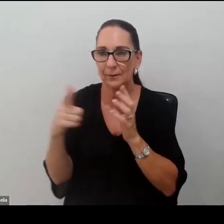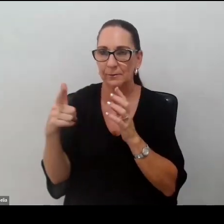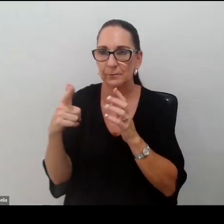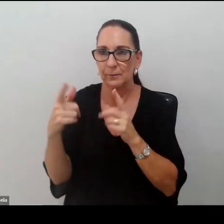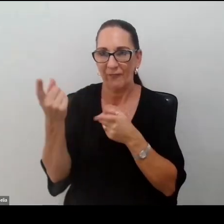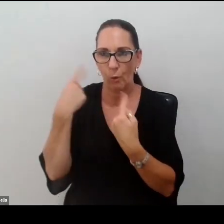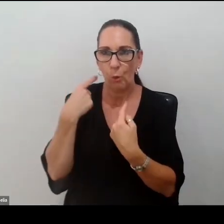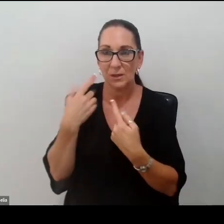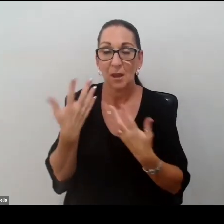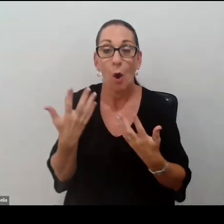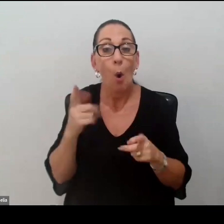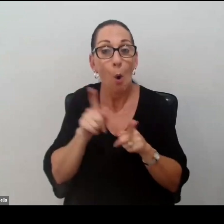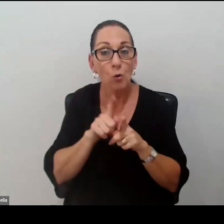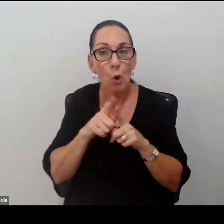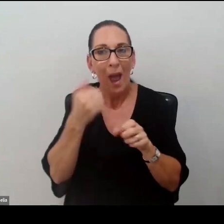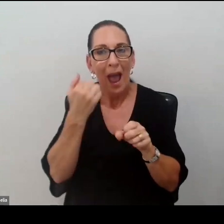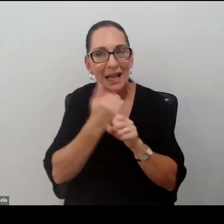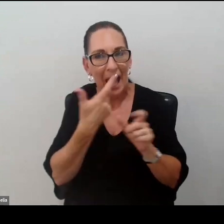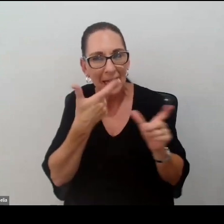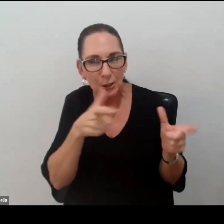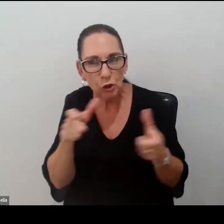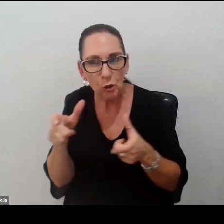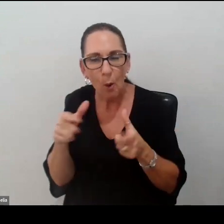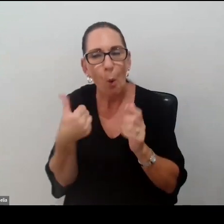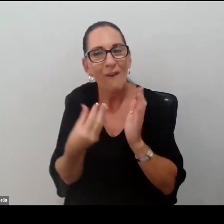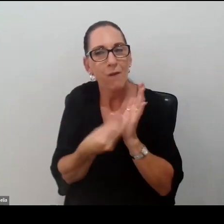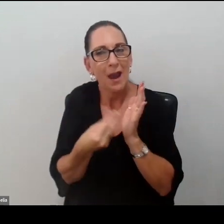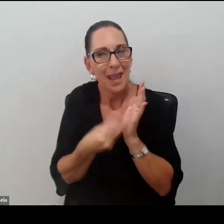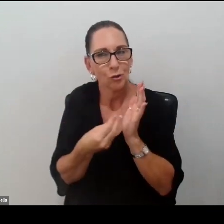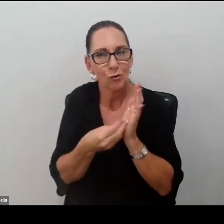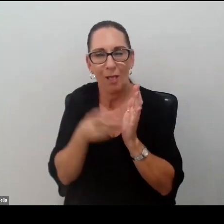such as guardianship or financial management are rarely considered.